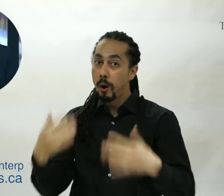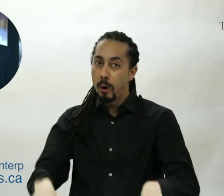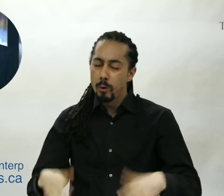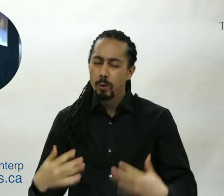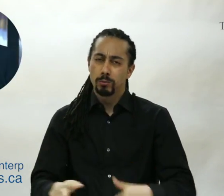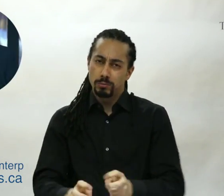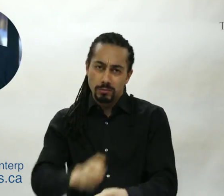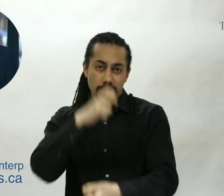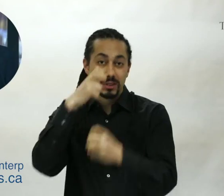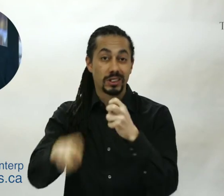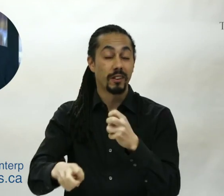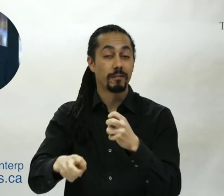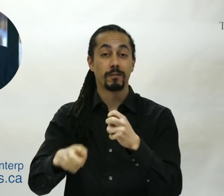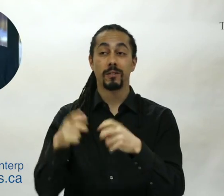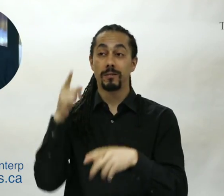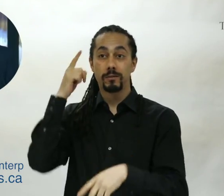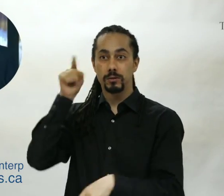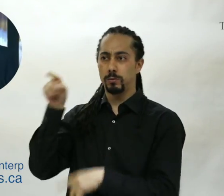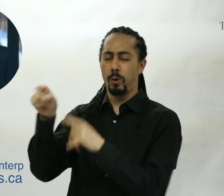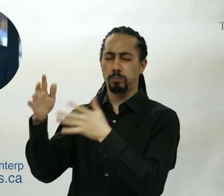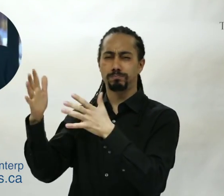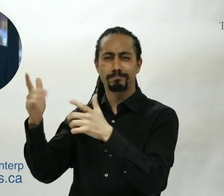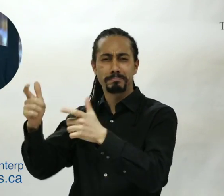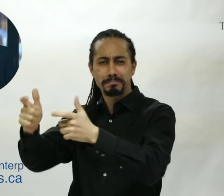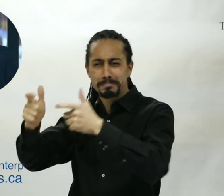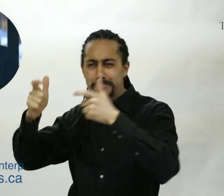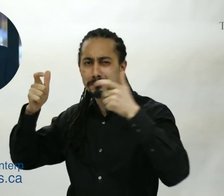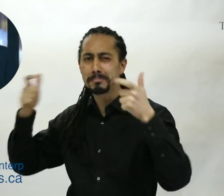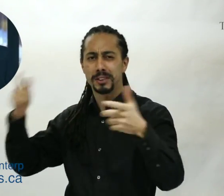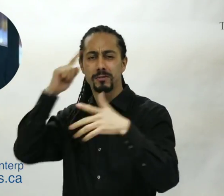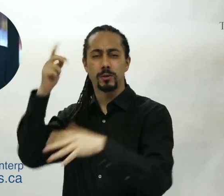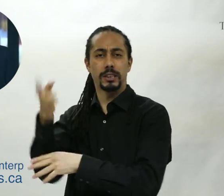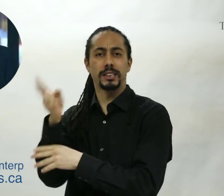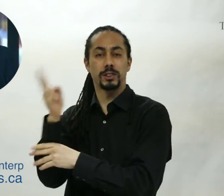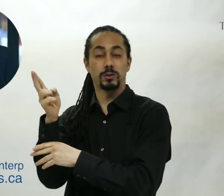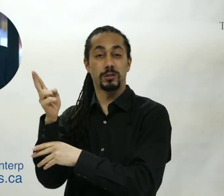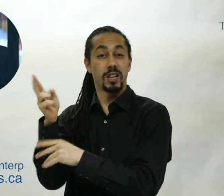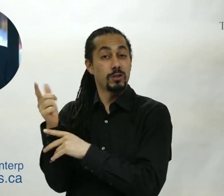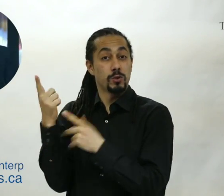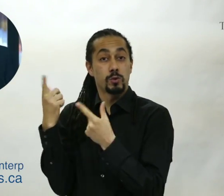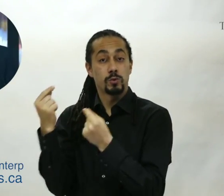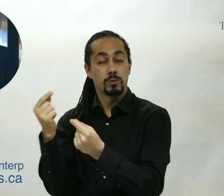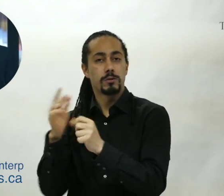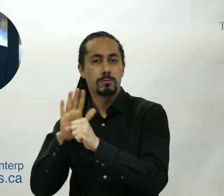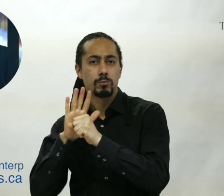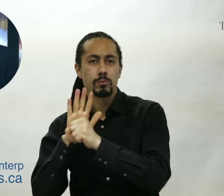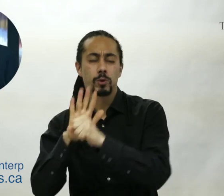a giant of history, who moved a nation toward justice, and in the